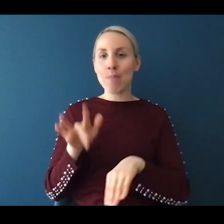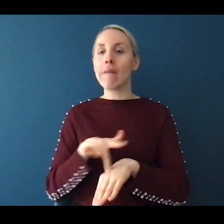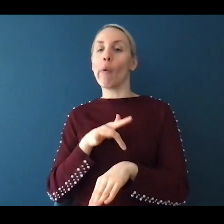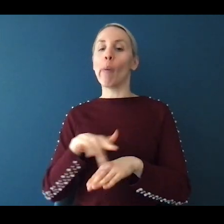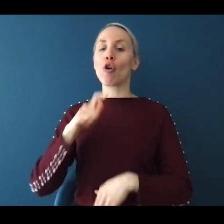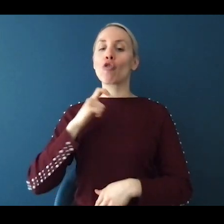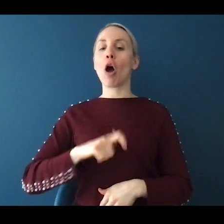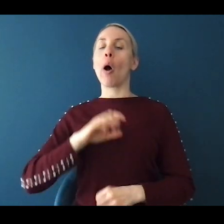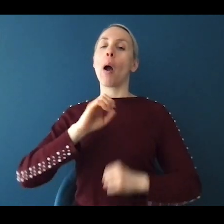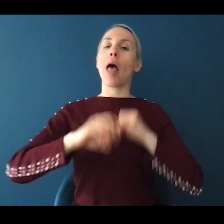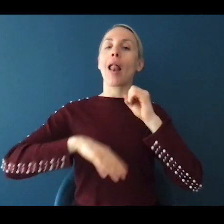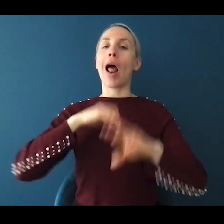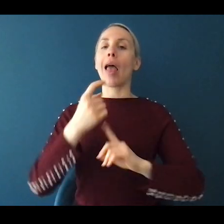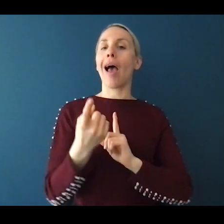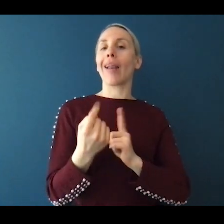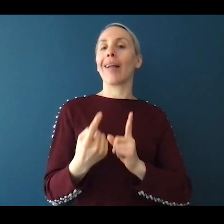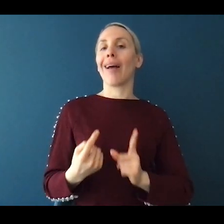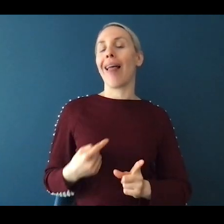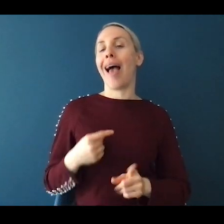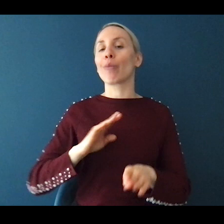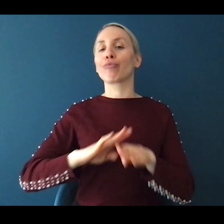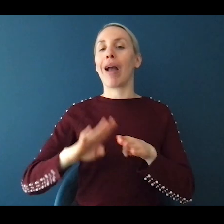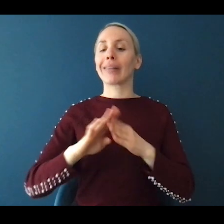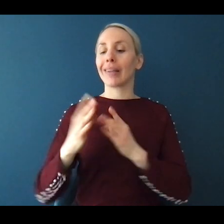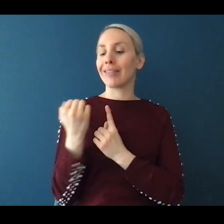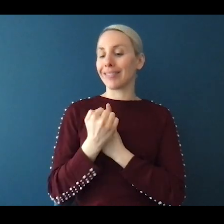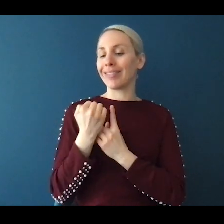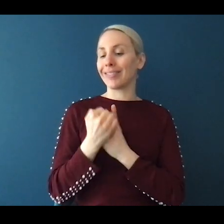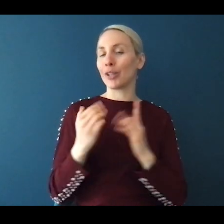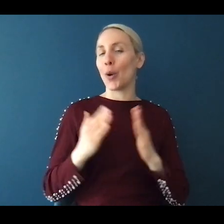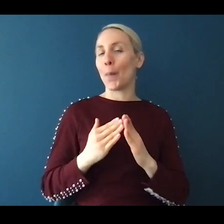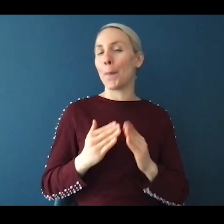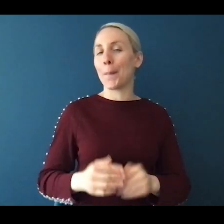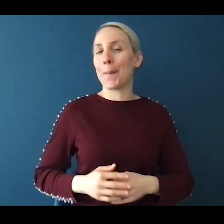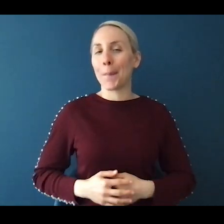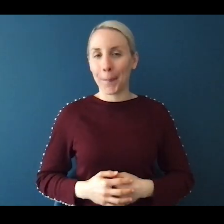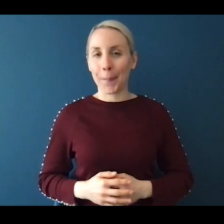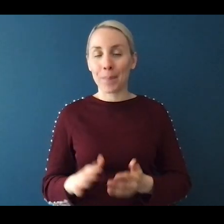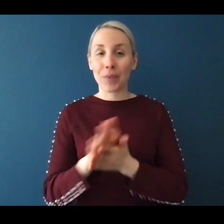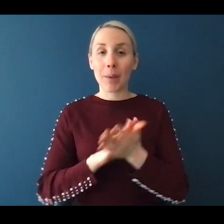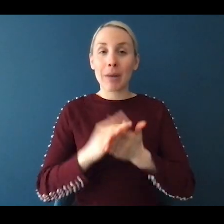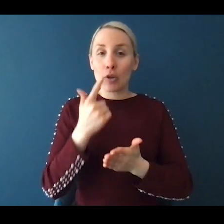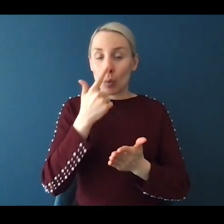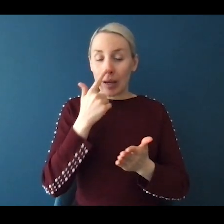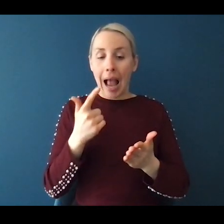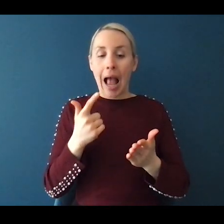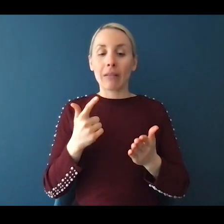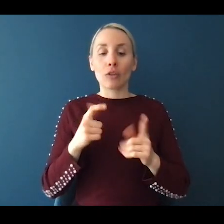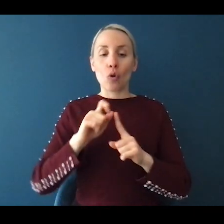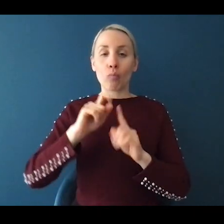for a role and I think that helped in as Silvia you were saying deconstructing your project